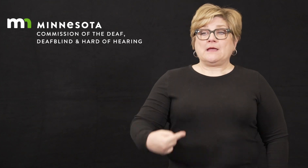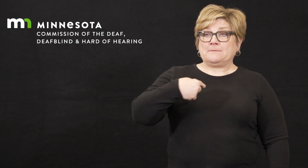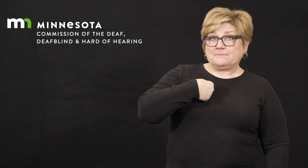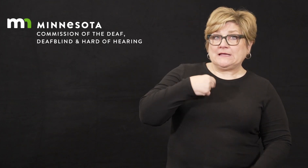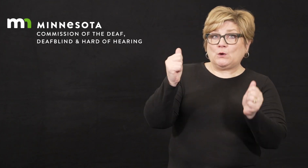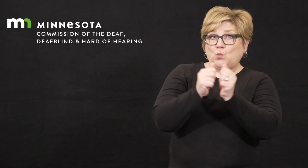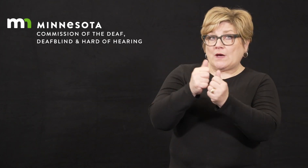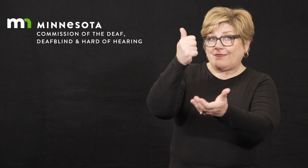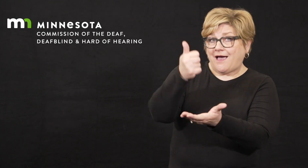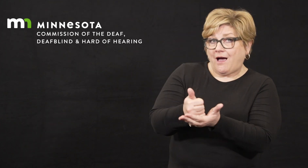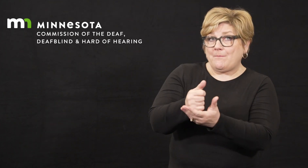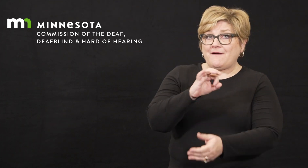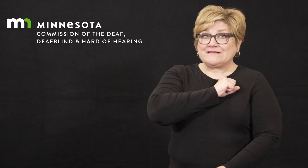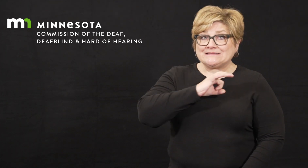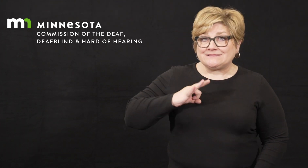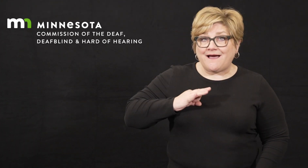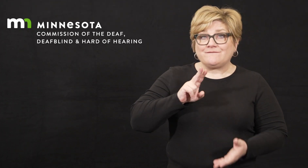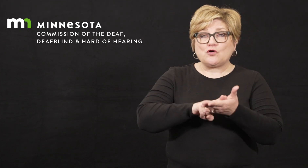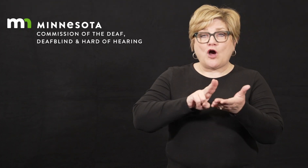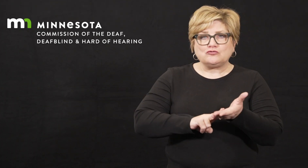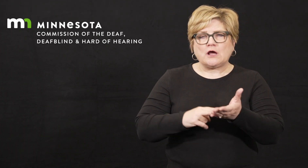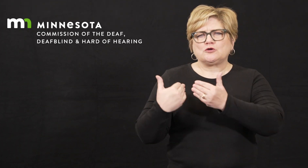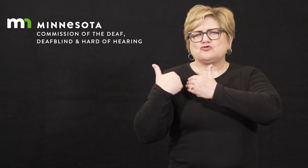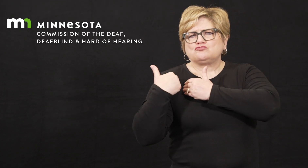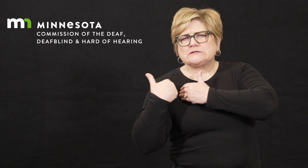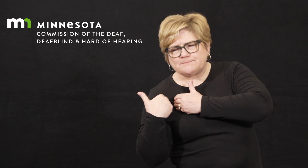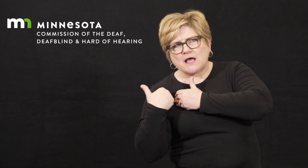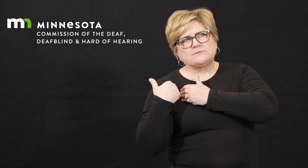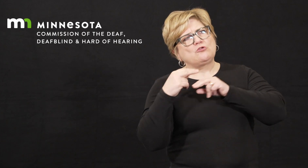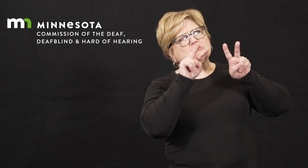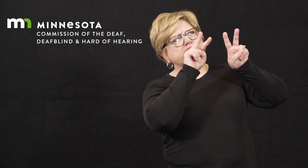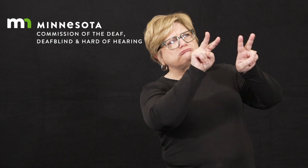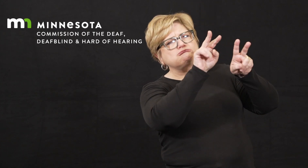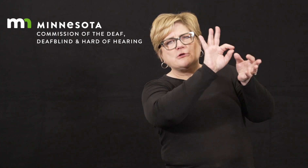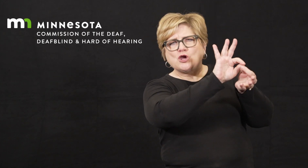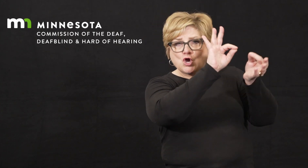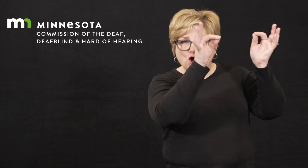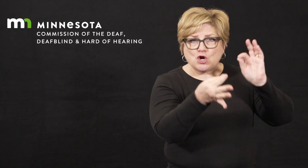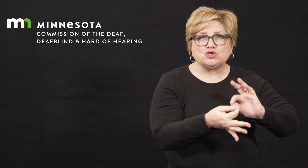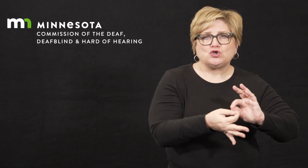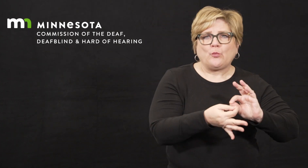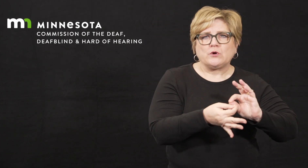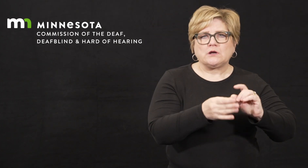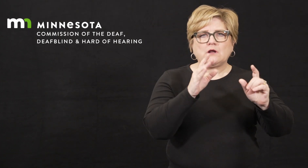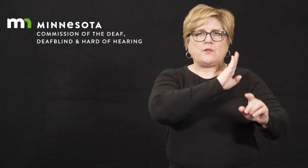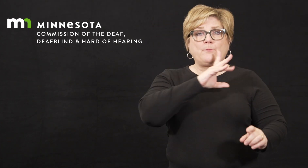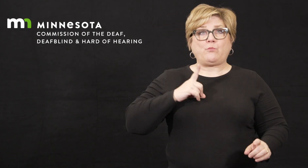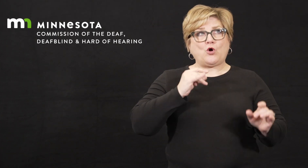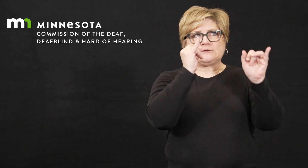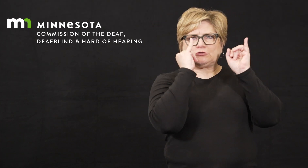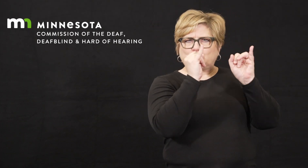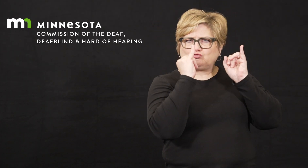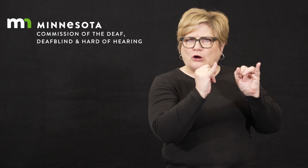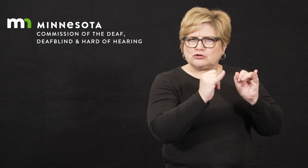I, with help from my staff and contractors, am responsible for interpreting the board’s instructions.